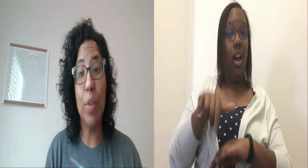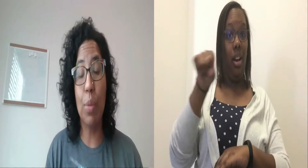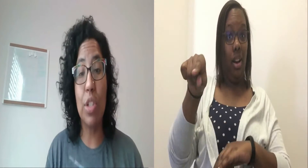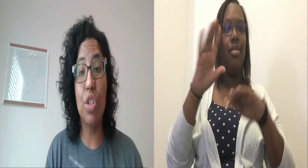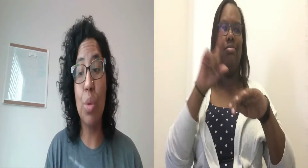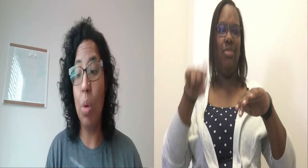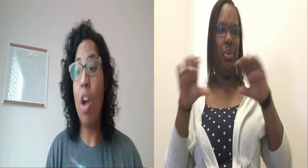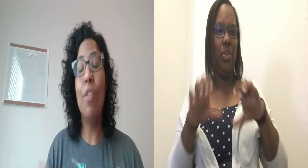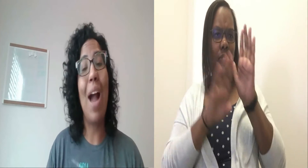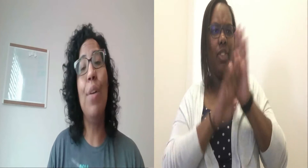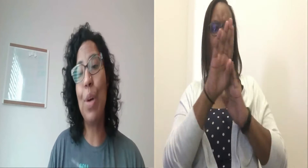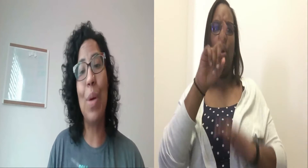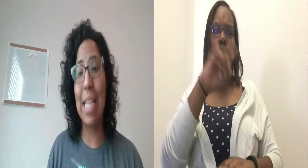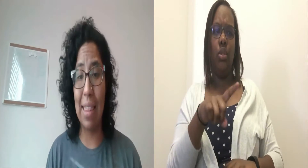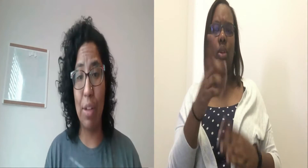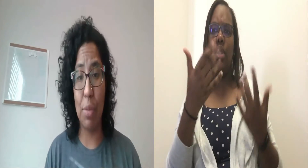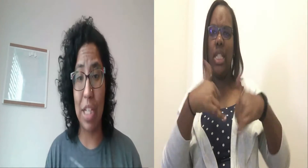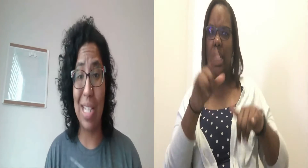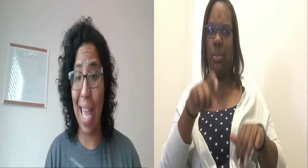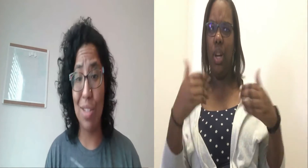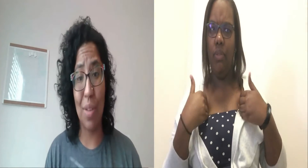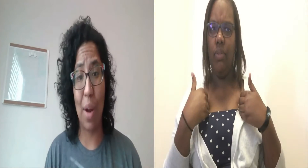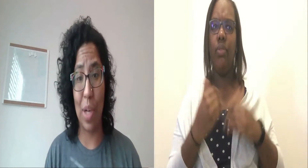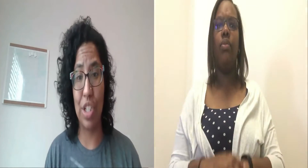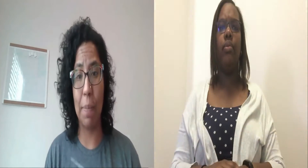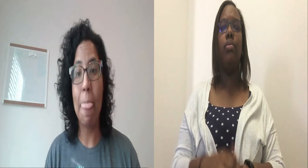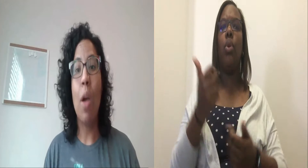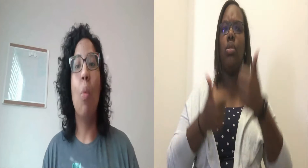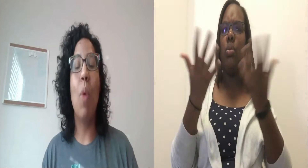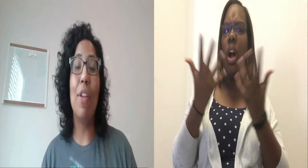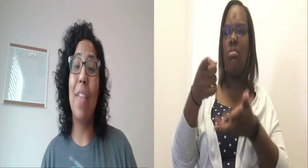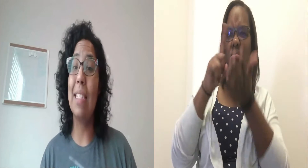your research tool for how you're going to get the information to answer that question. Whether that's